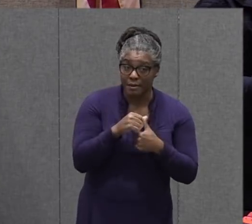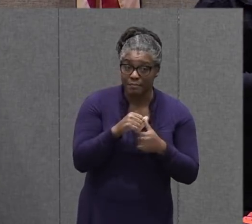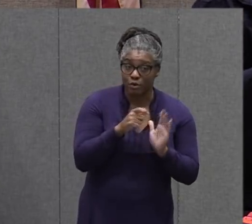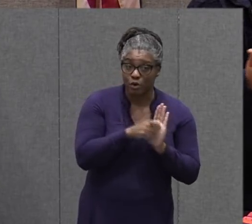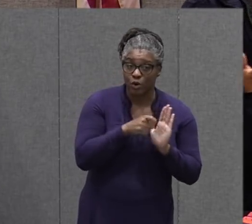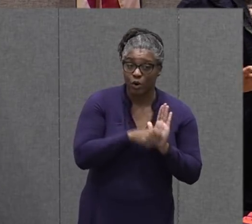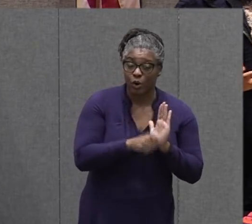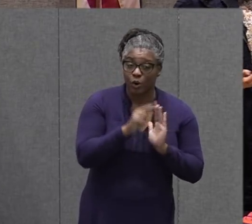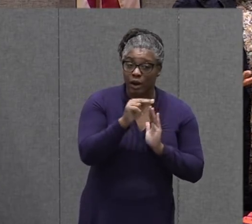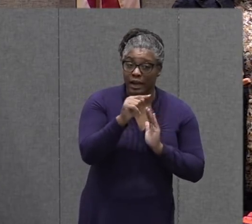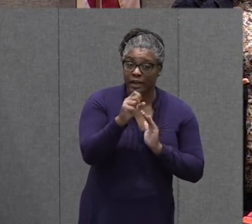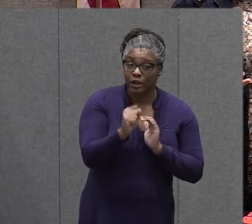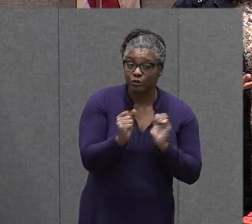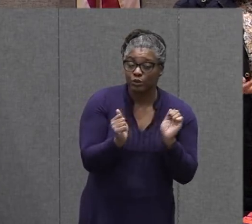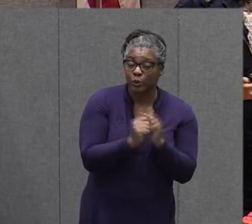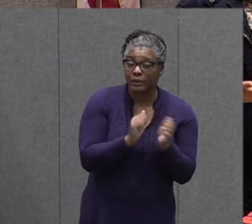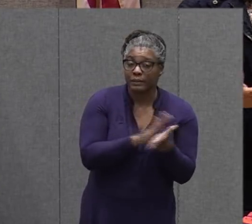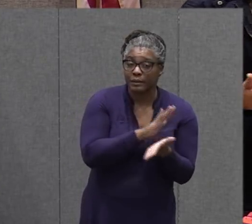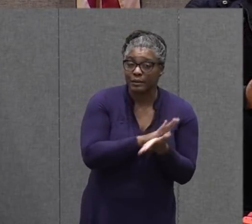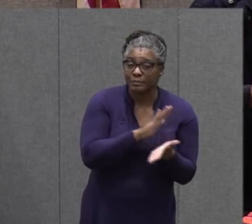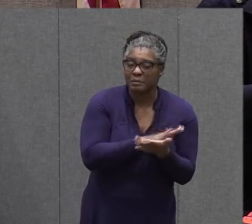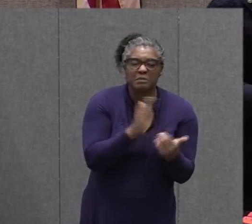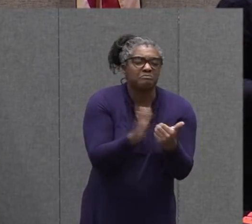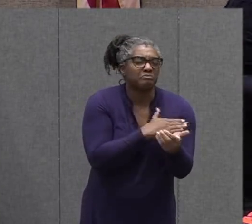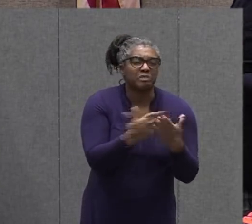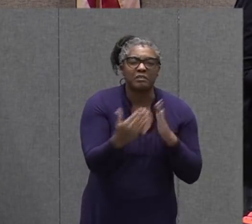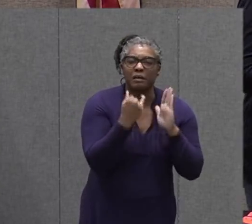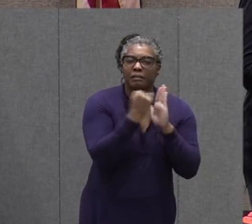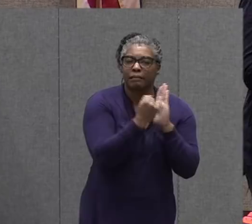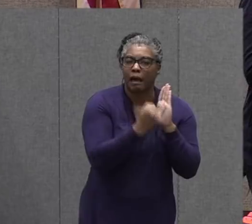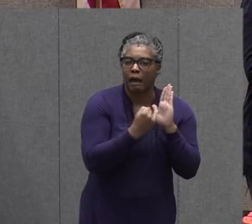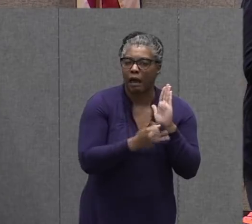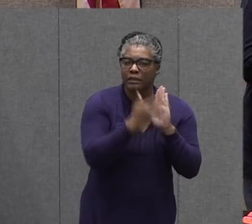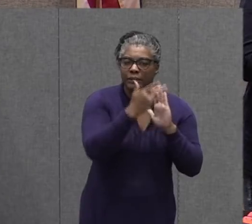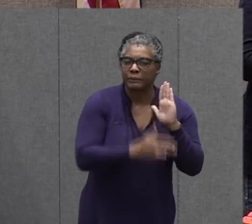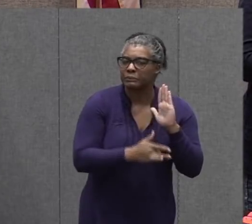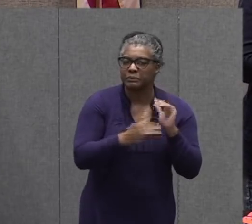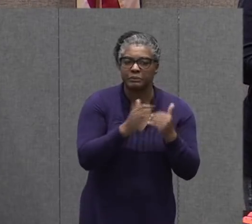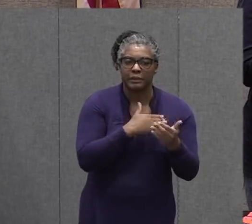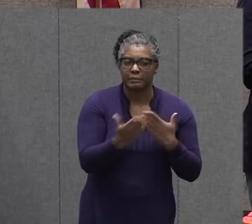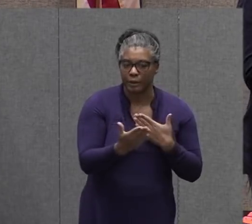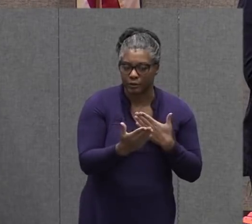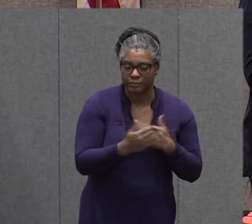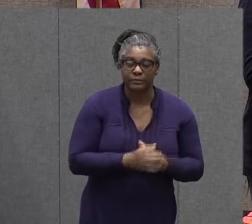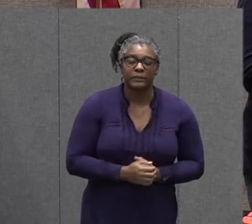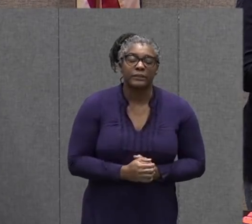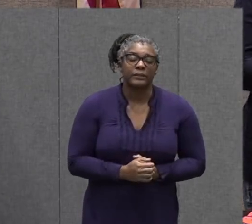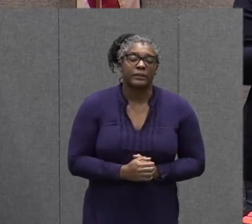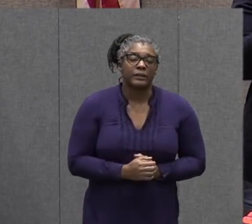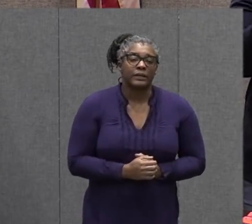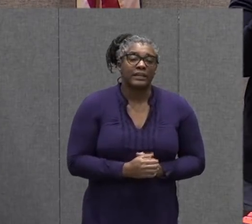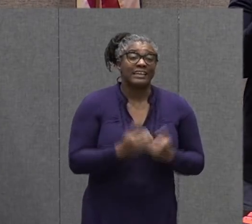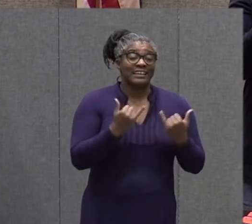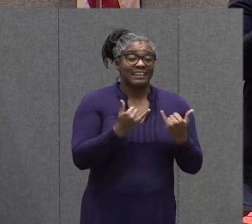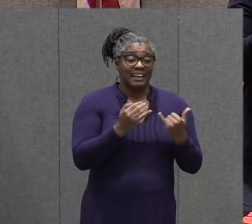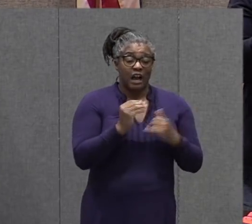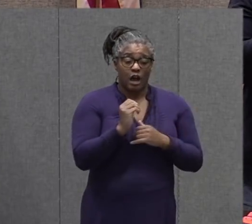anything you have at home lined paper, white paper. Let's go back to with this, with Miss Martindale when she took the piece of paper,